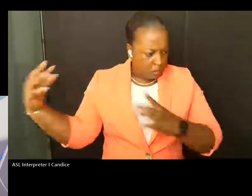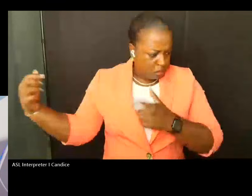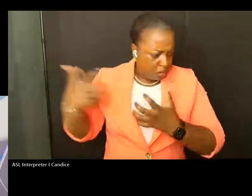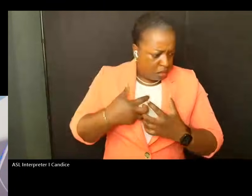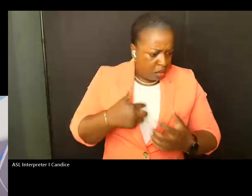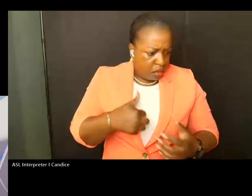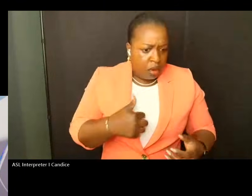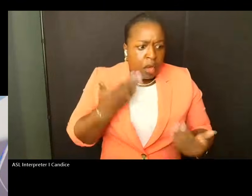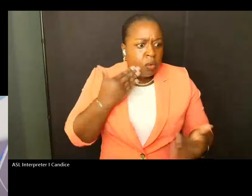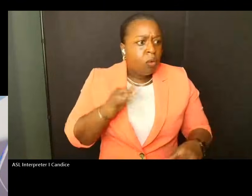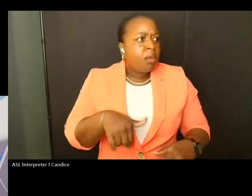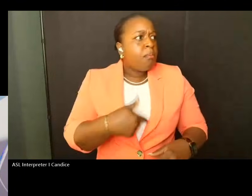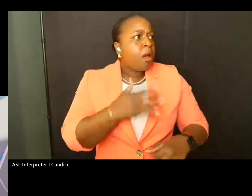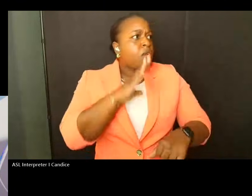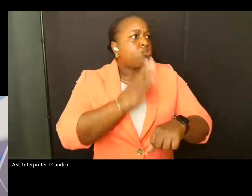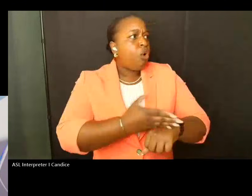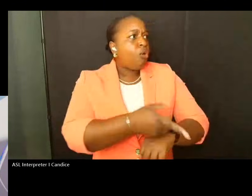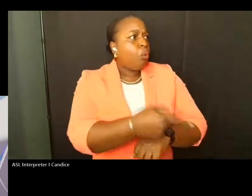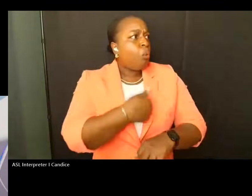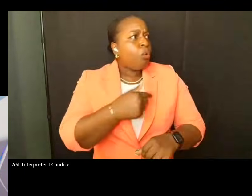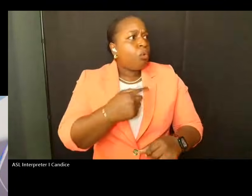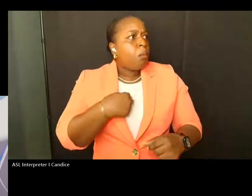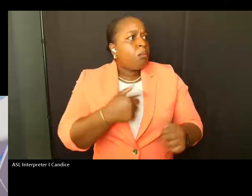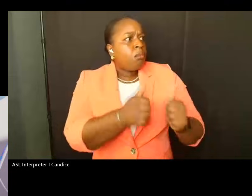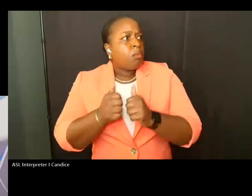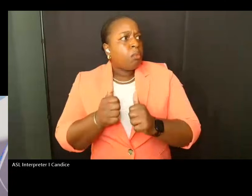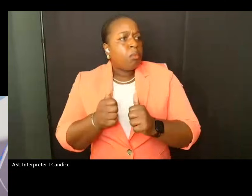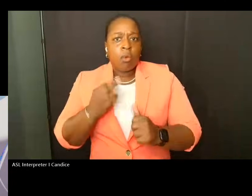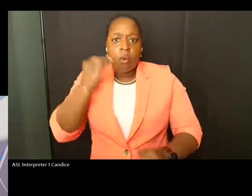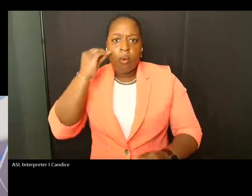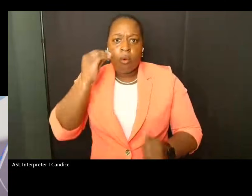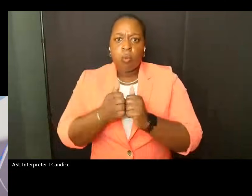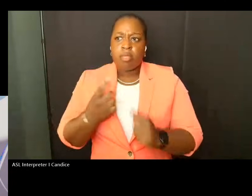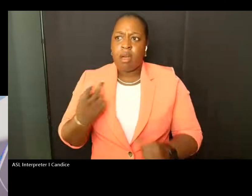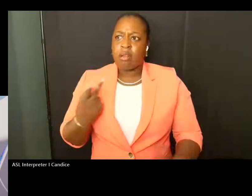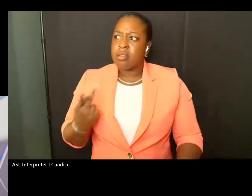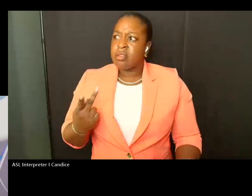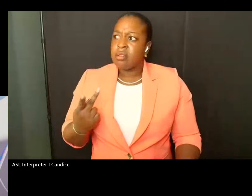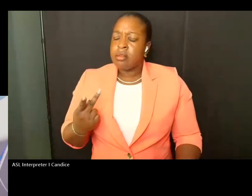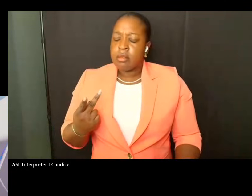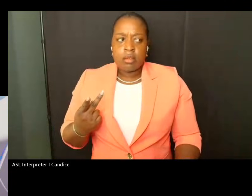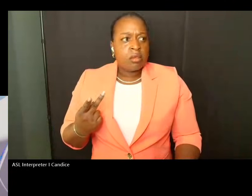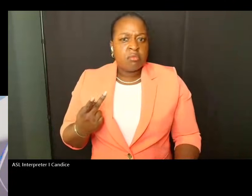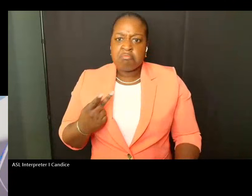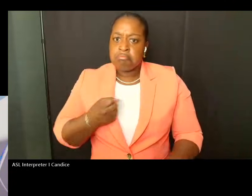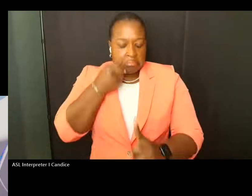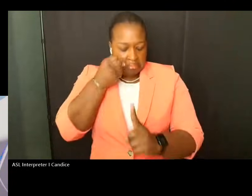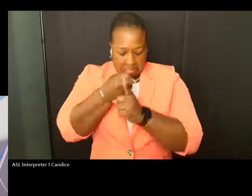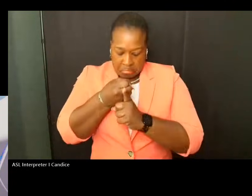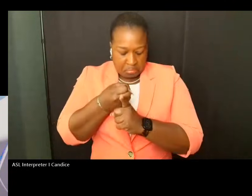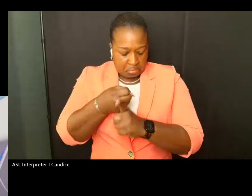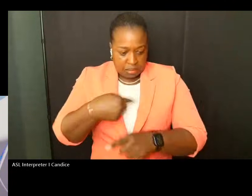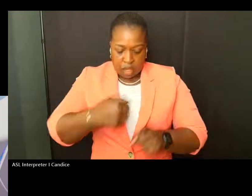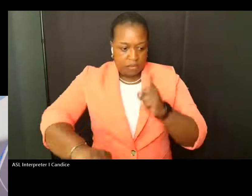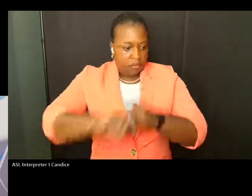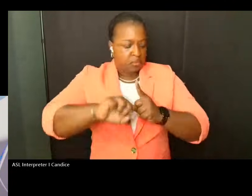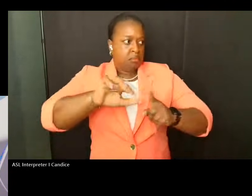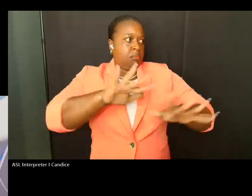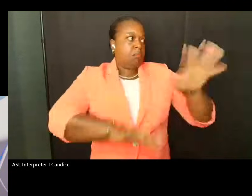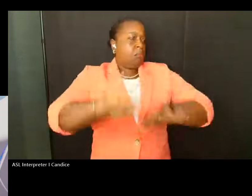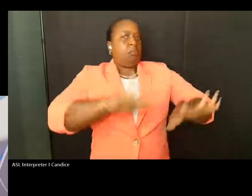took a lot. It took a it took a lot. It hit the core really, really tough for me,